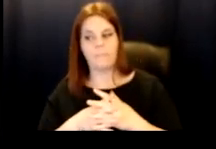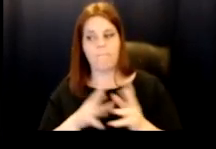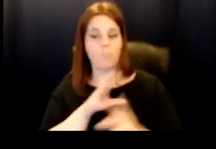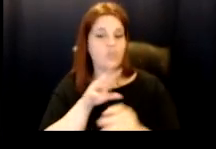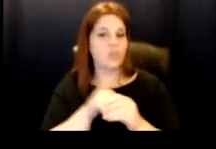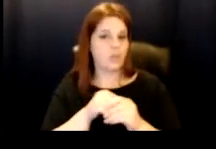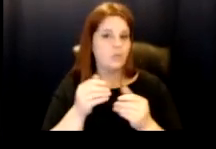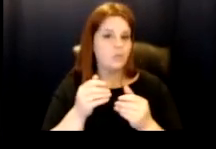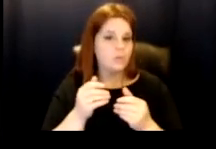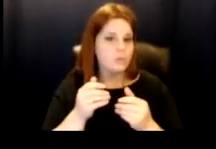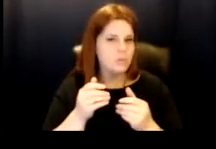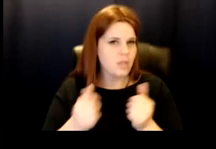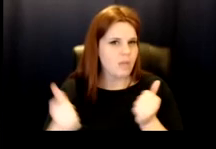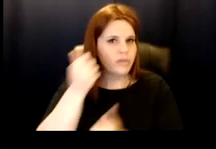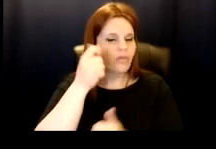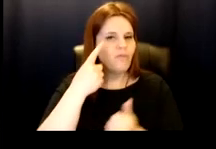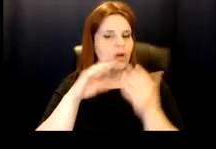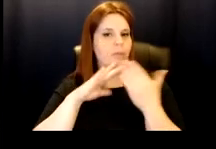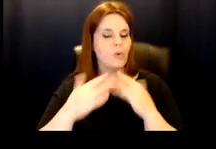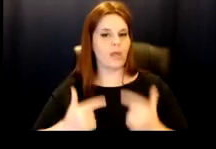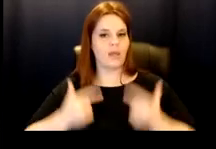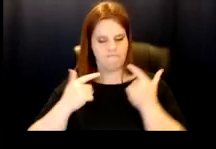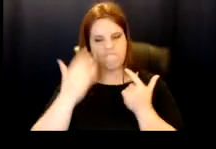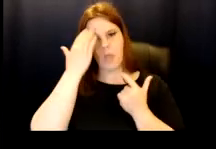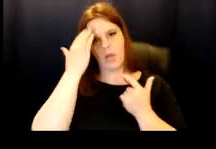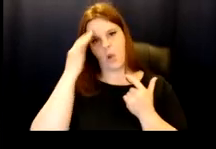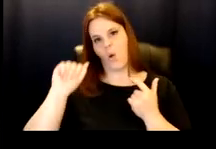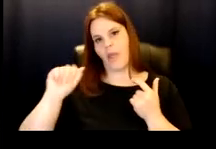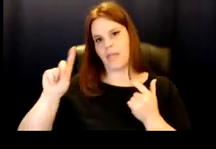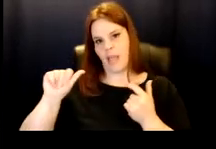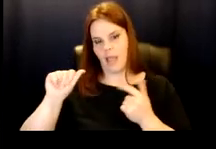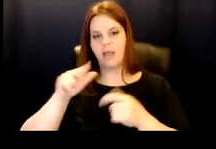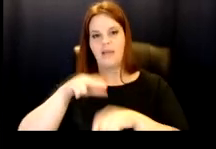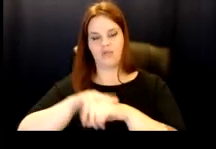for Community Living. I know the ADA National Network centers are in the fifth year of your